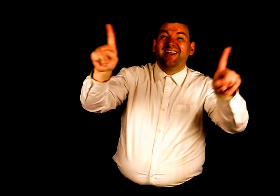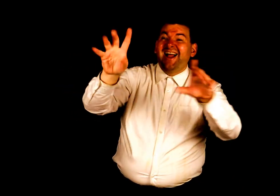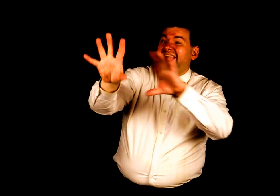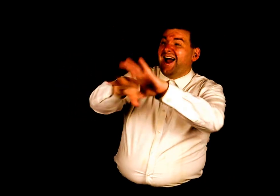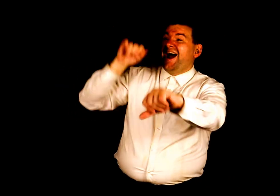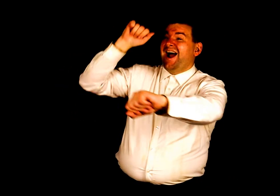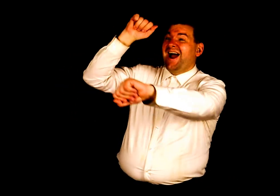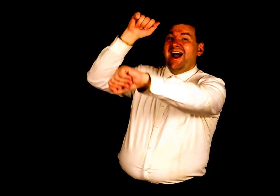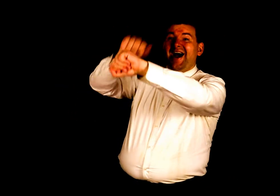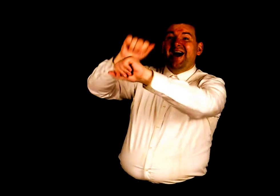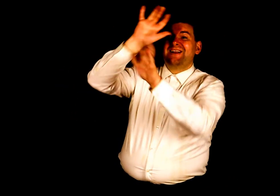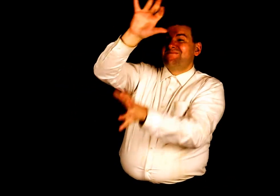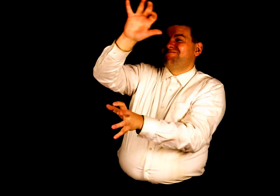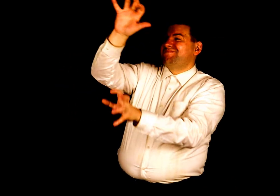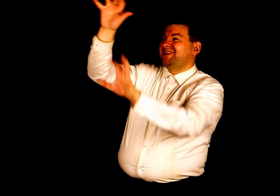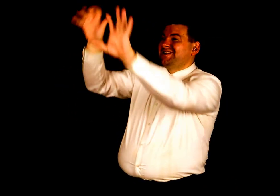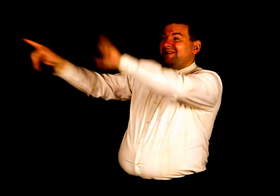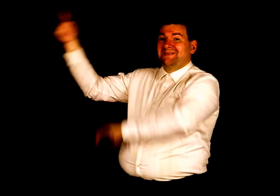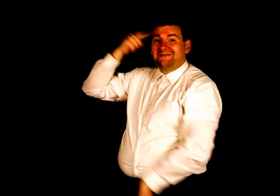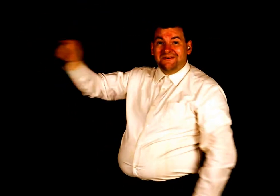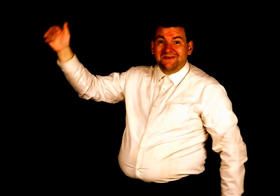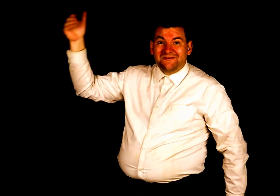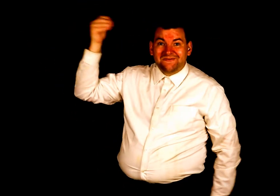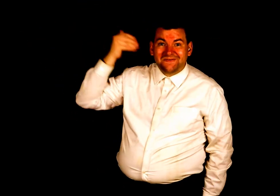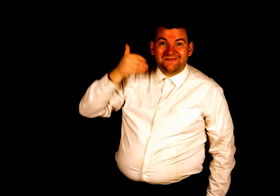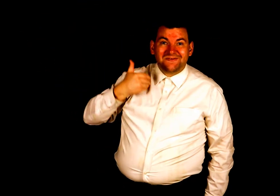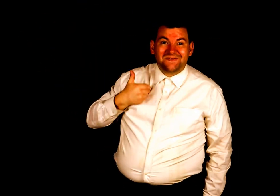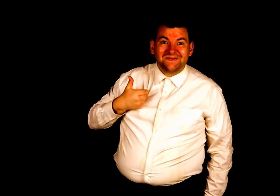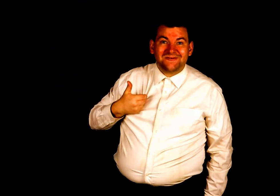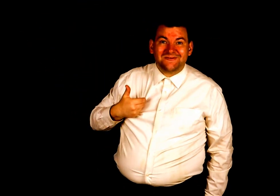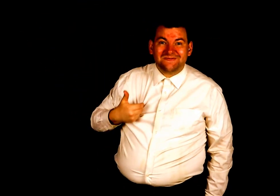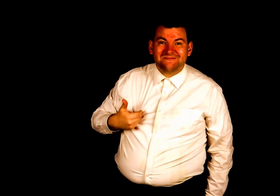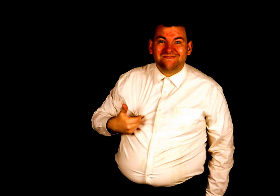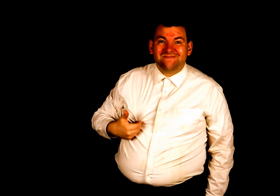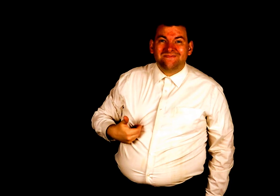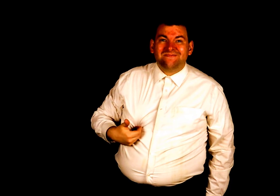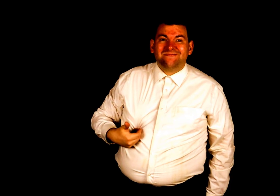But out of the tomb for me,